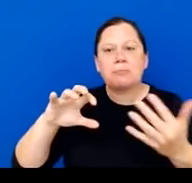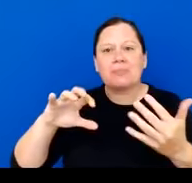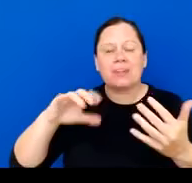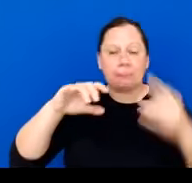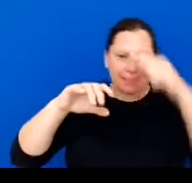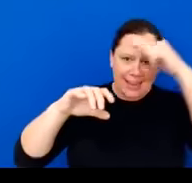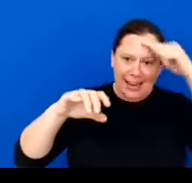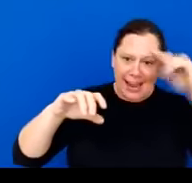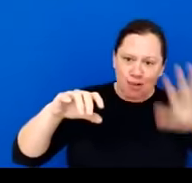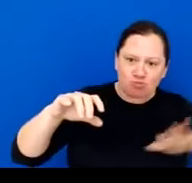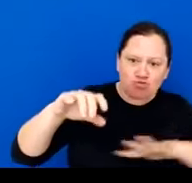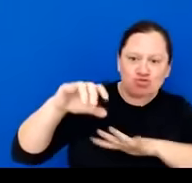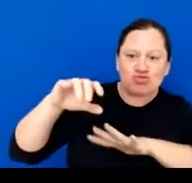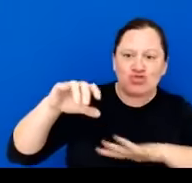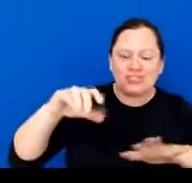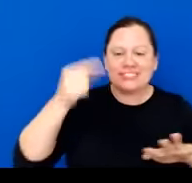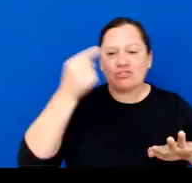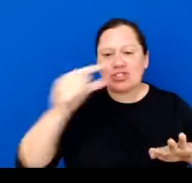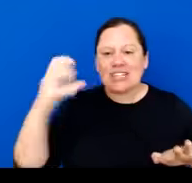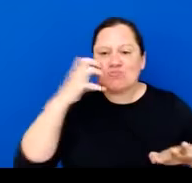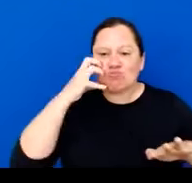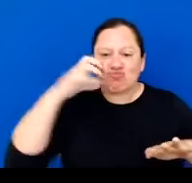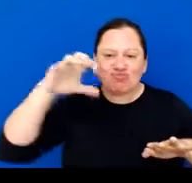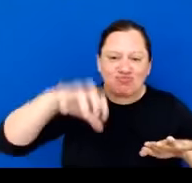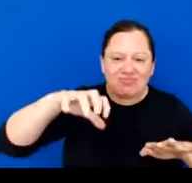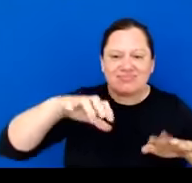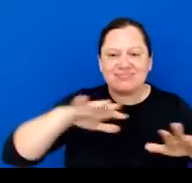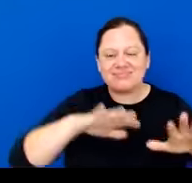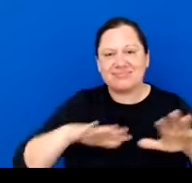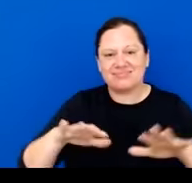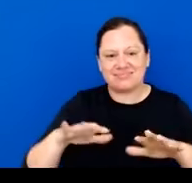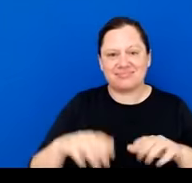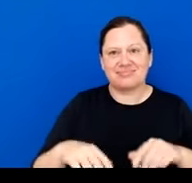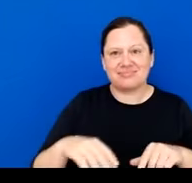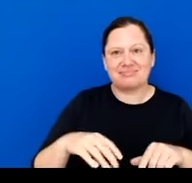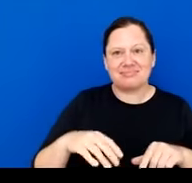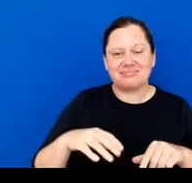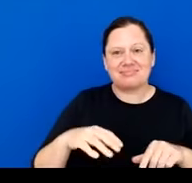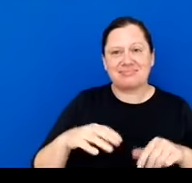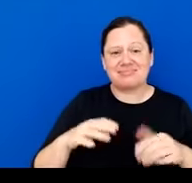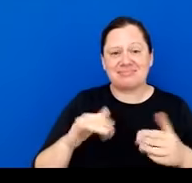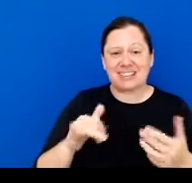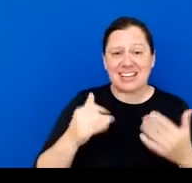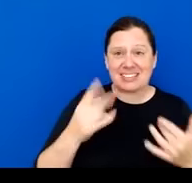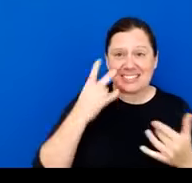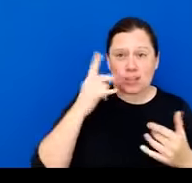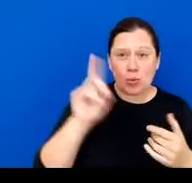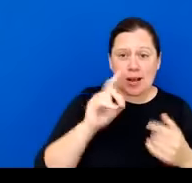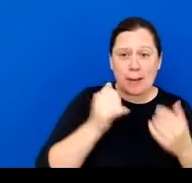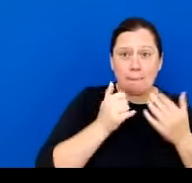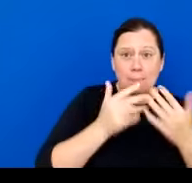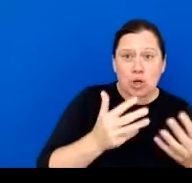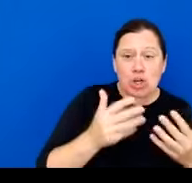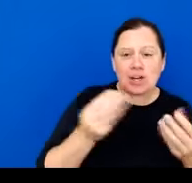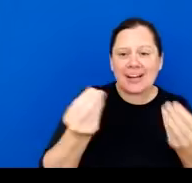fire itself uh everything would be charred or burned out of that so what you would end up having let me